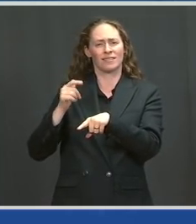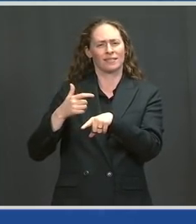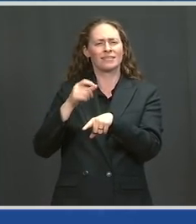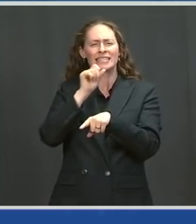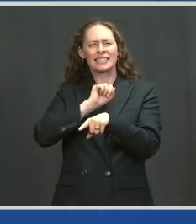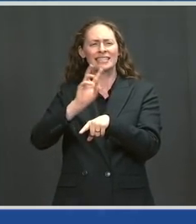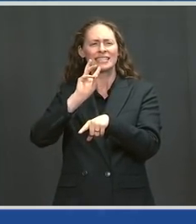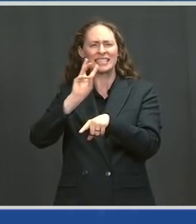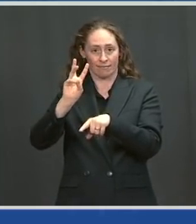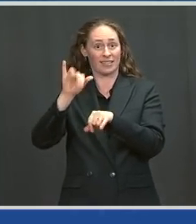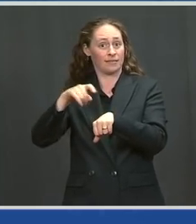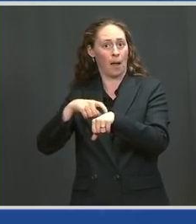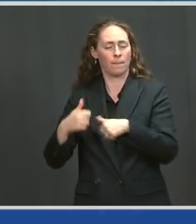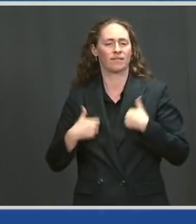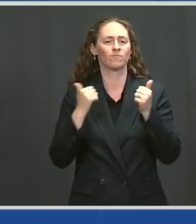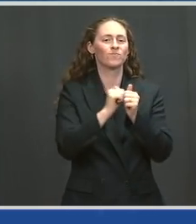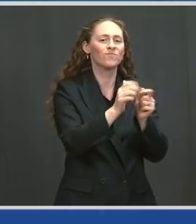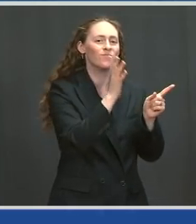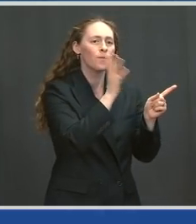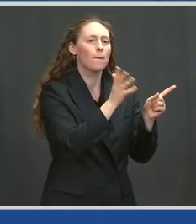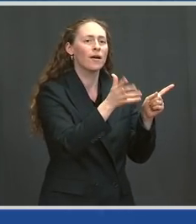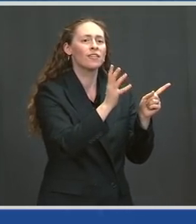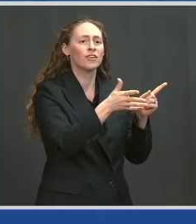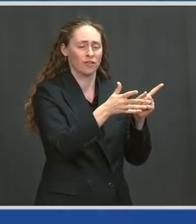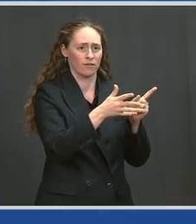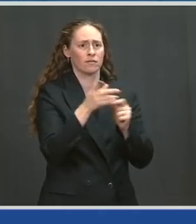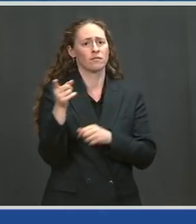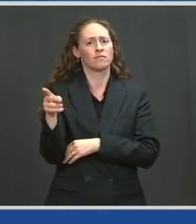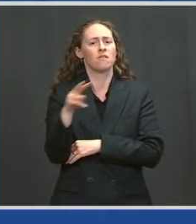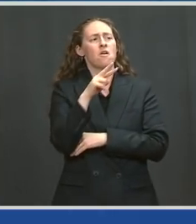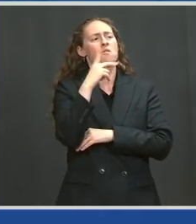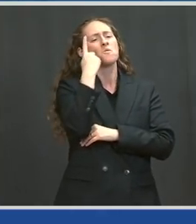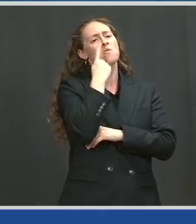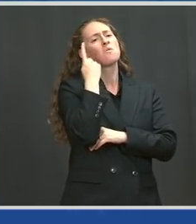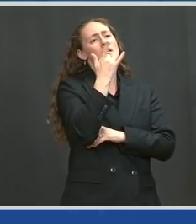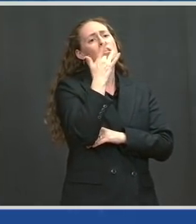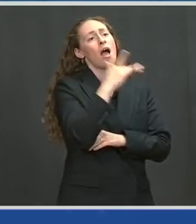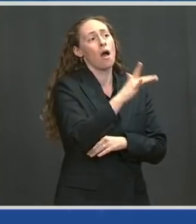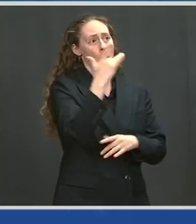She said she was lucky to have a home and toys and fortunate to live without fear.